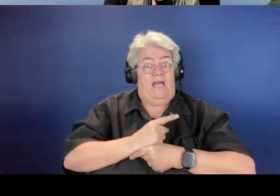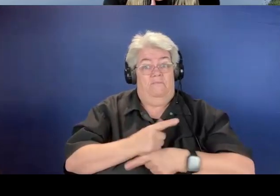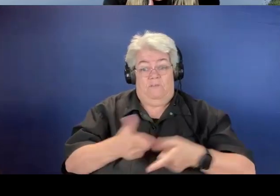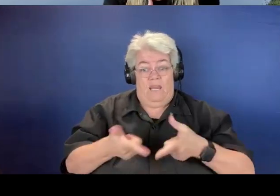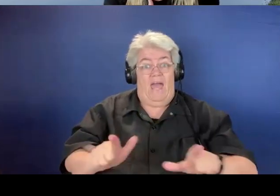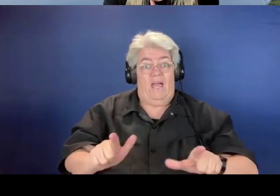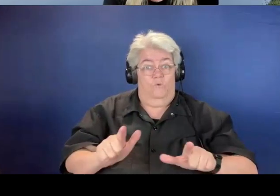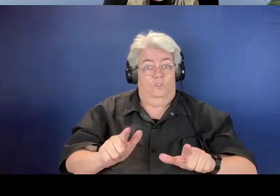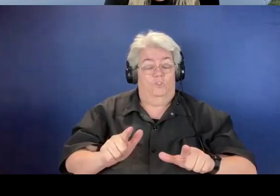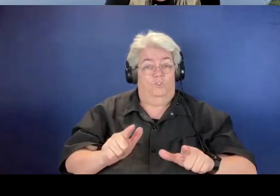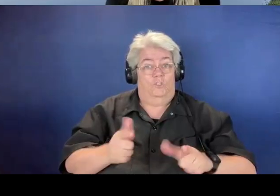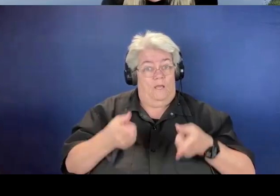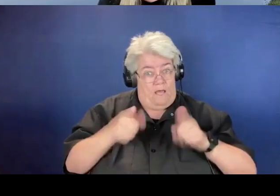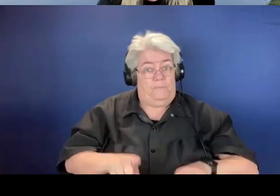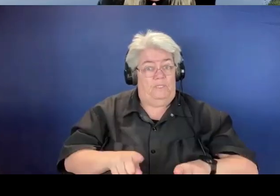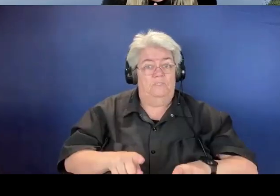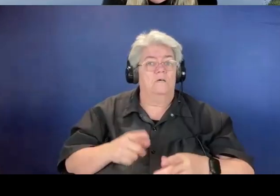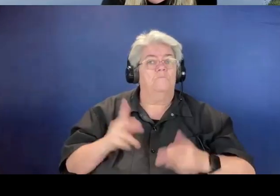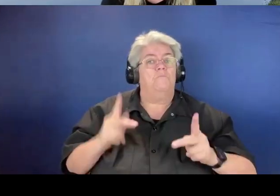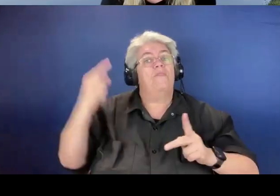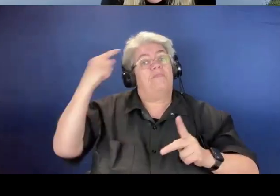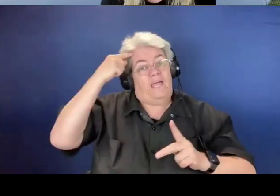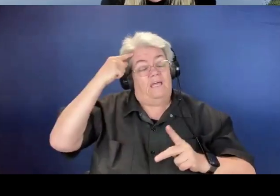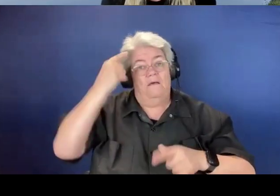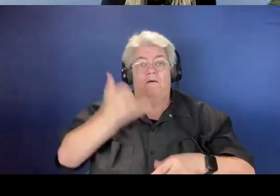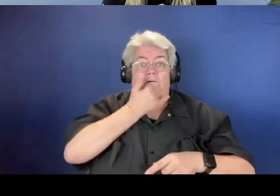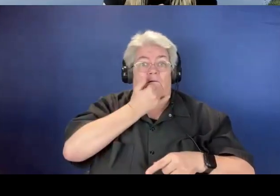One example with children who are deaf and hard of hearing is a child who